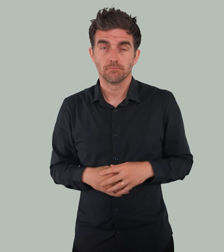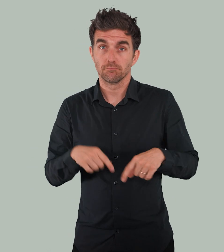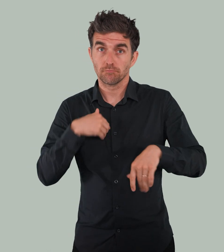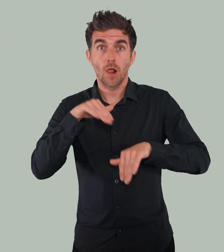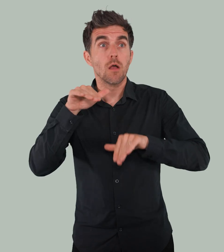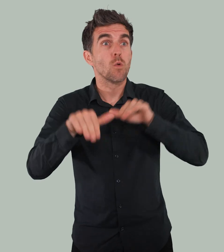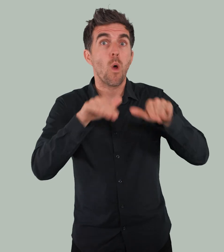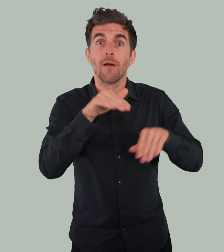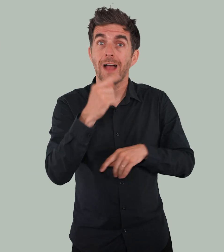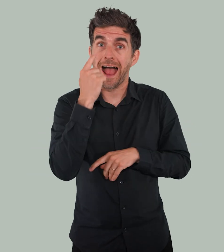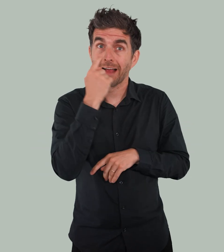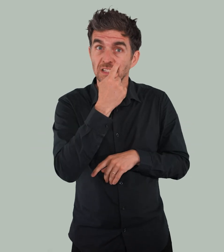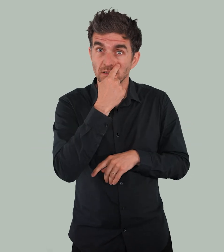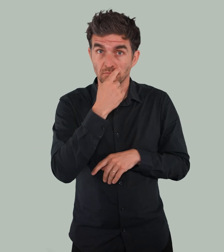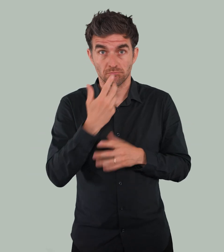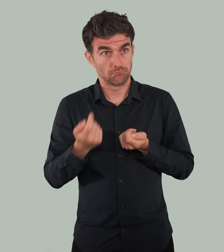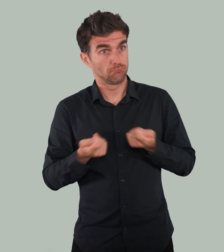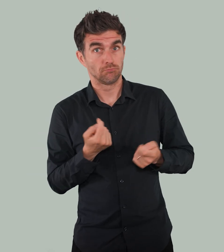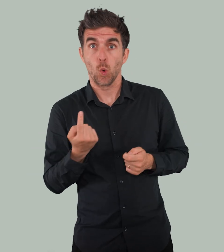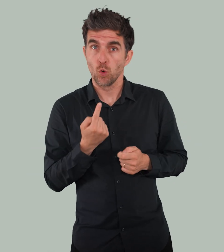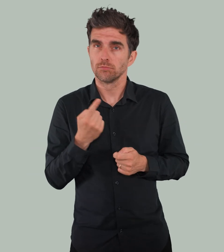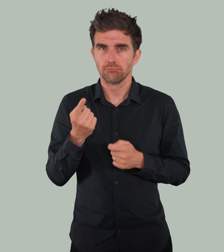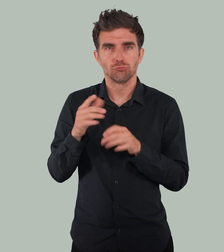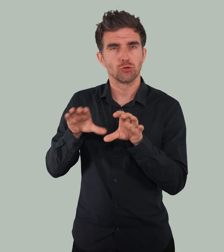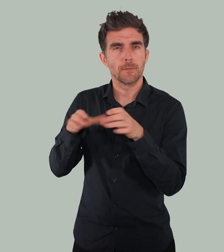3. The Call for Evidence was administered by the Department